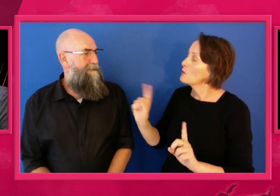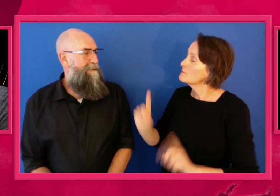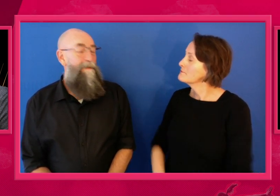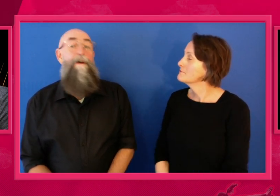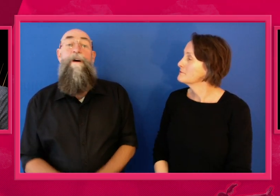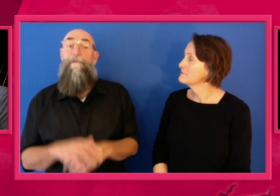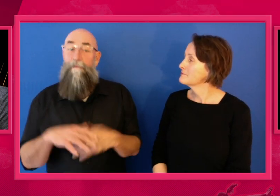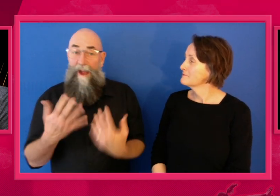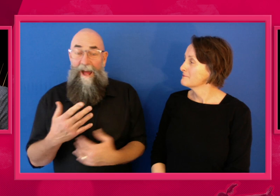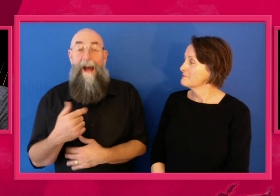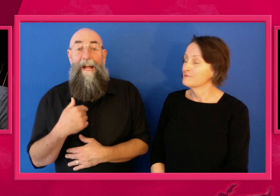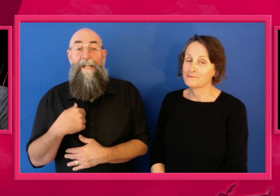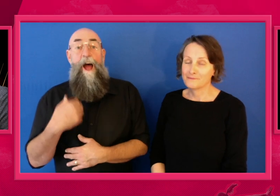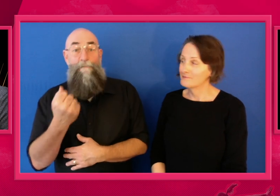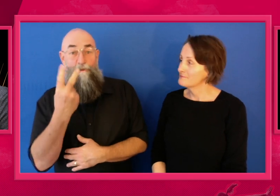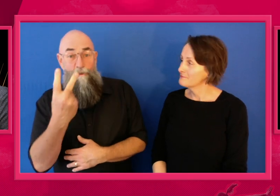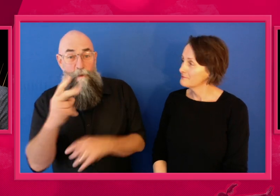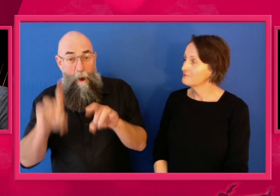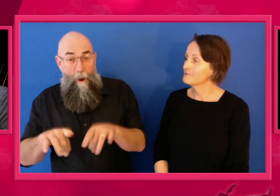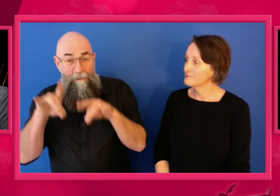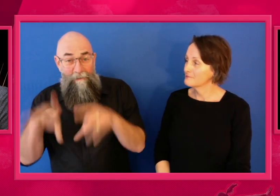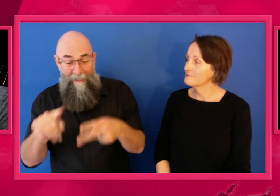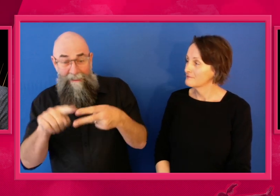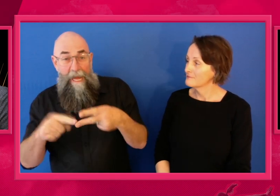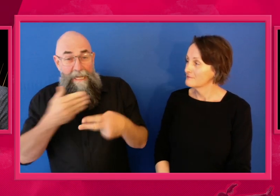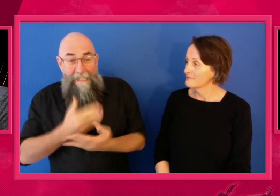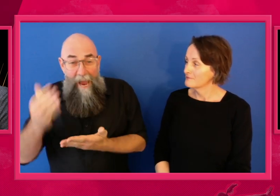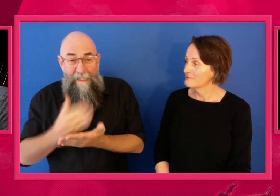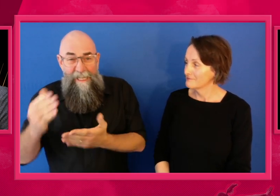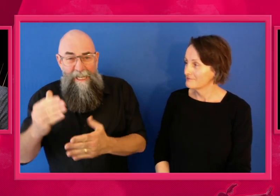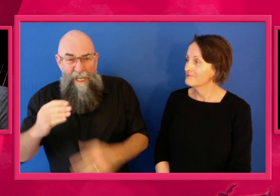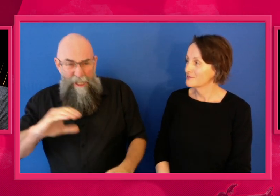Kurt Fearnley: Our two Australian table tennis gods! Georgie Tunny: Yes. Yes.